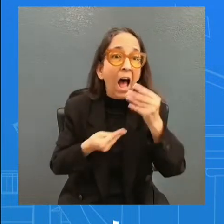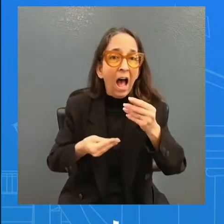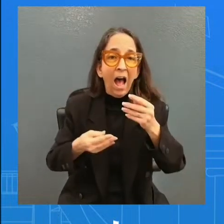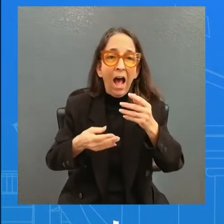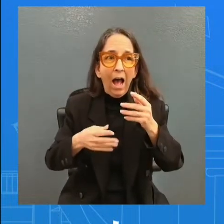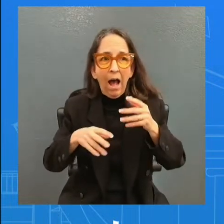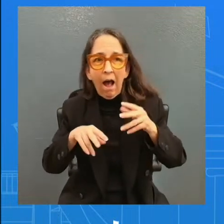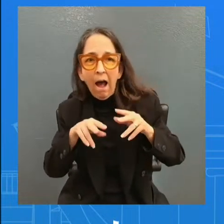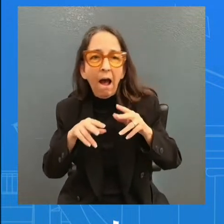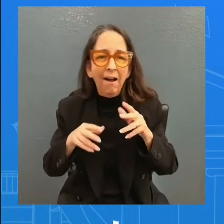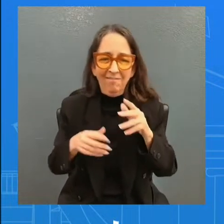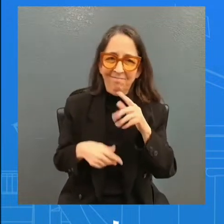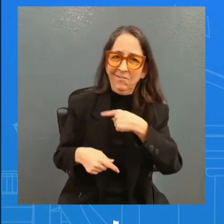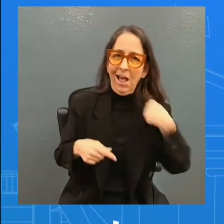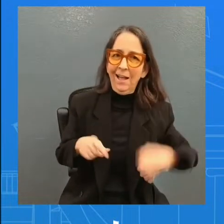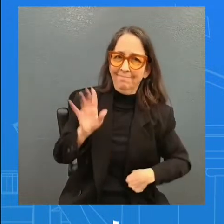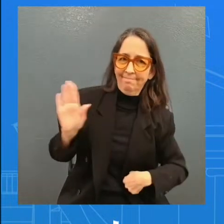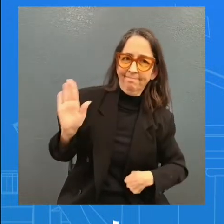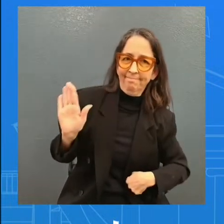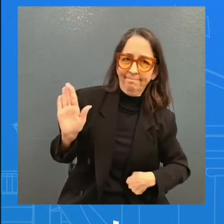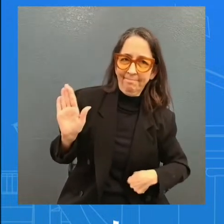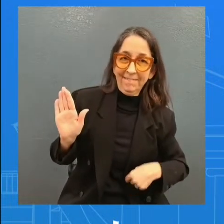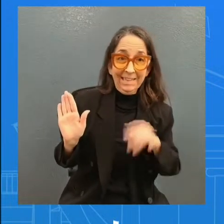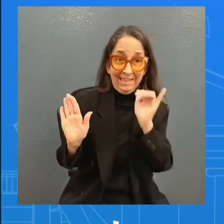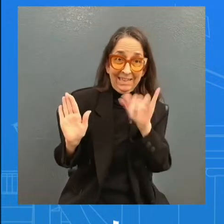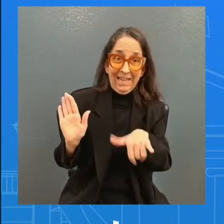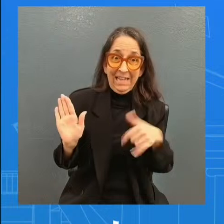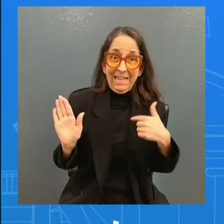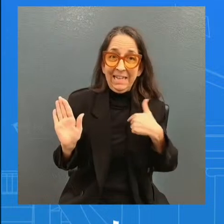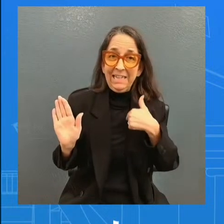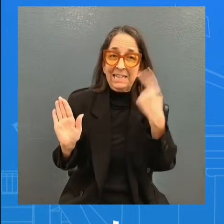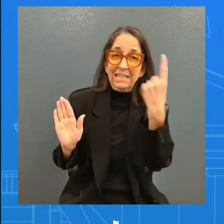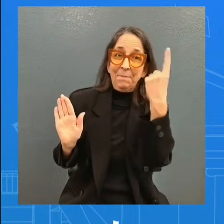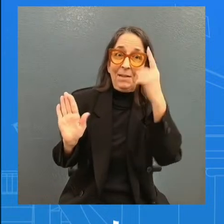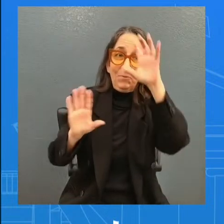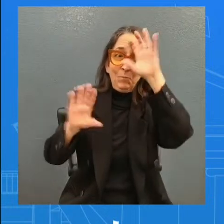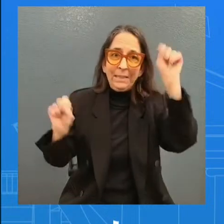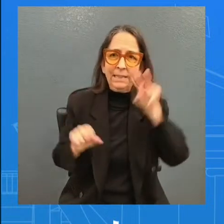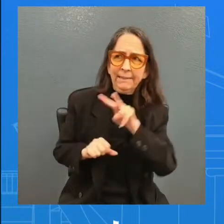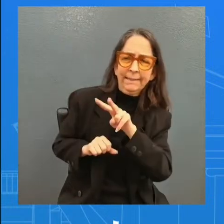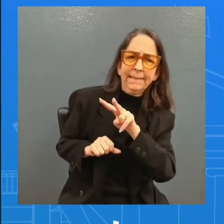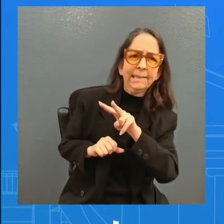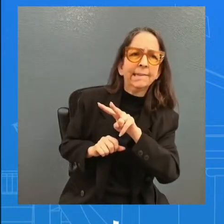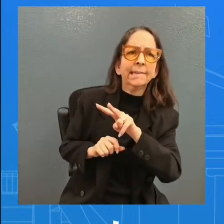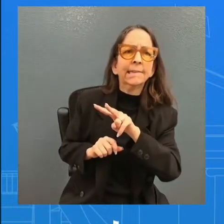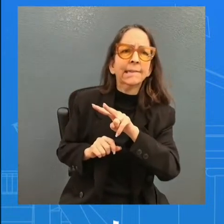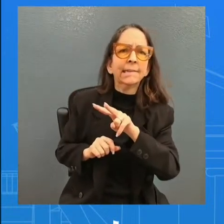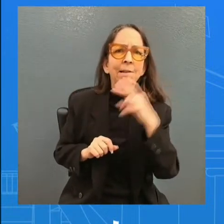that the president took very, very seriously, and -- and took CFIUS determination.